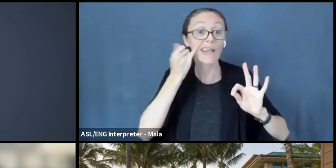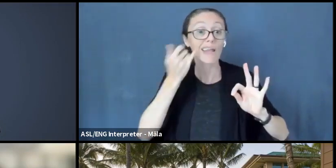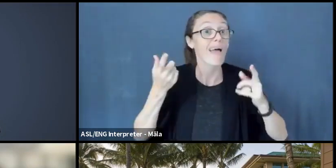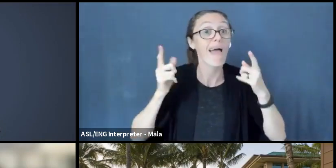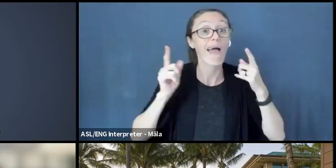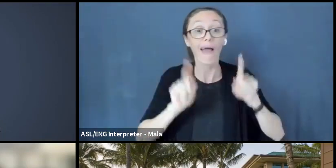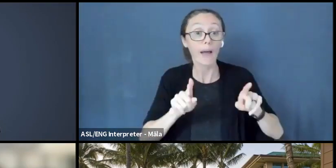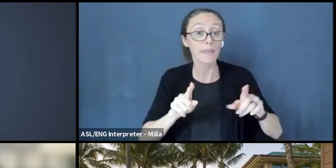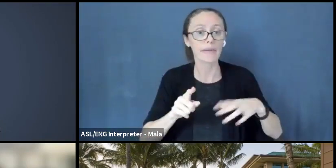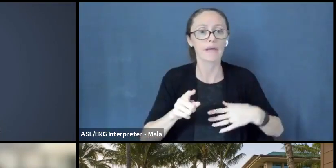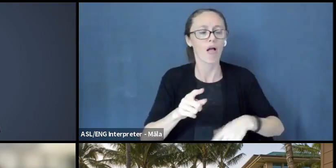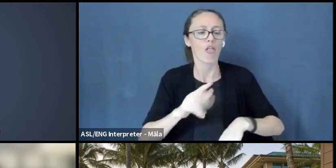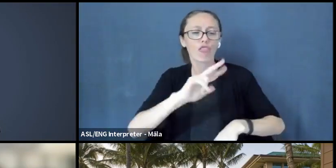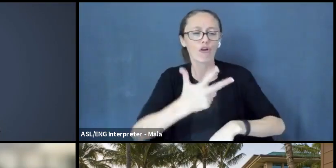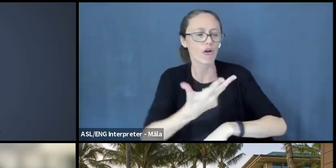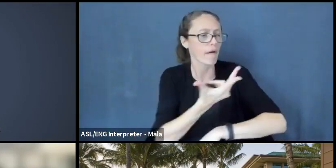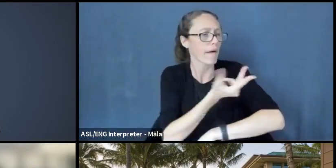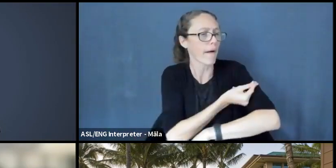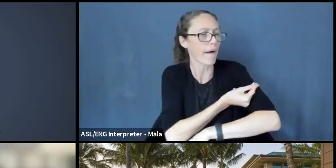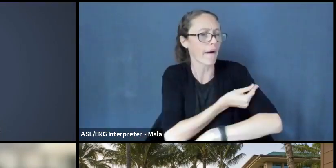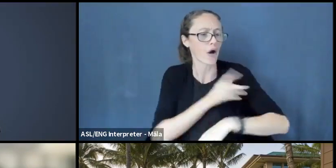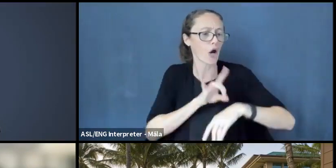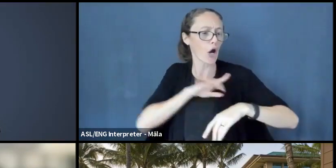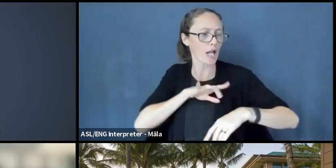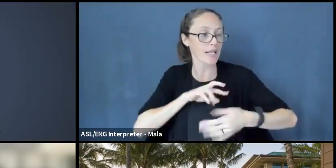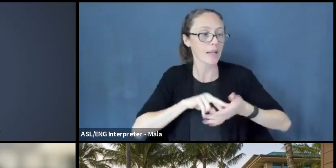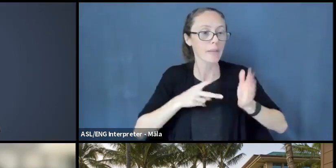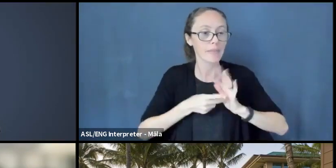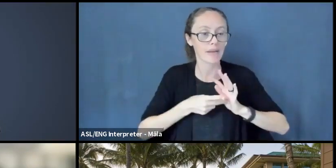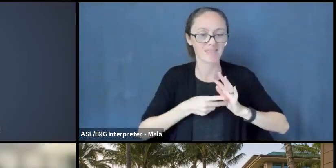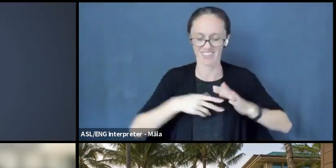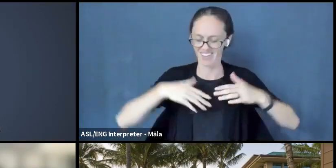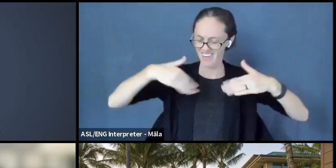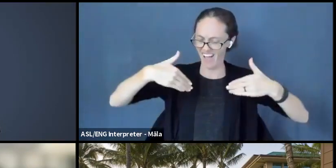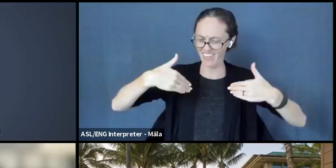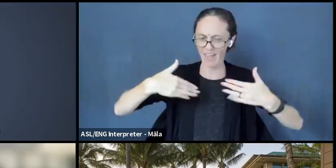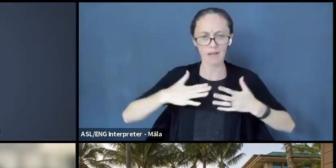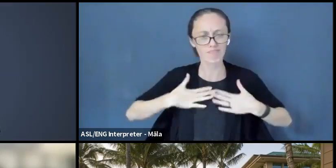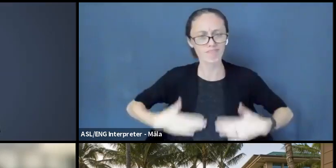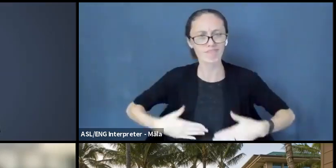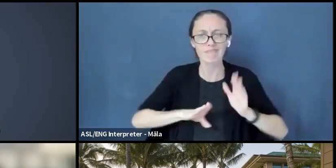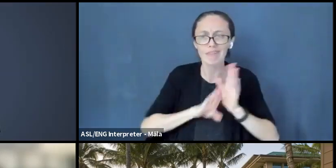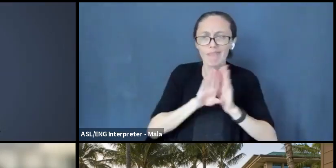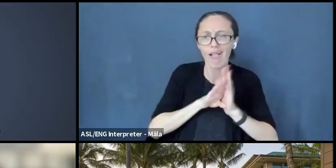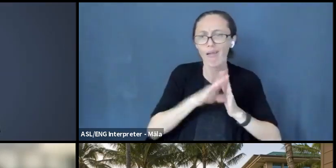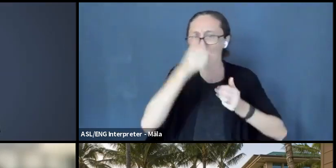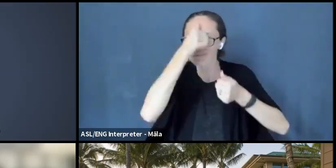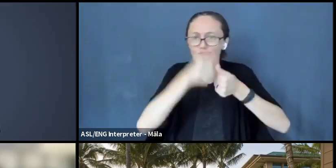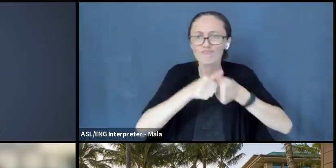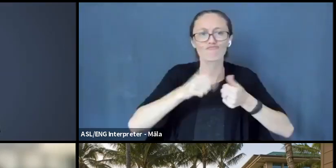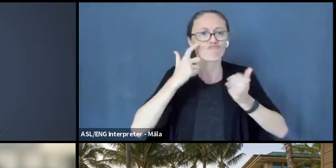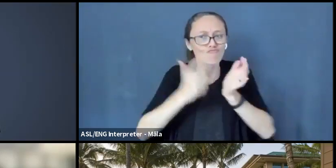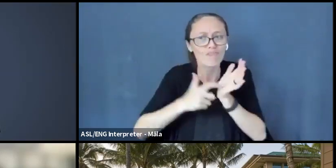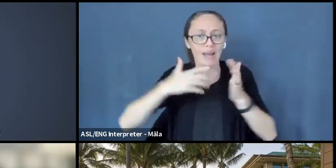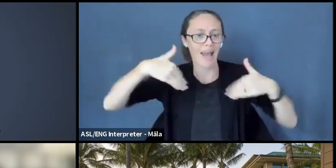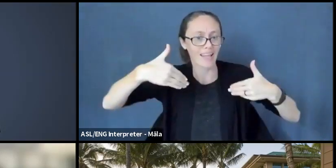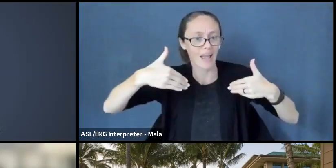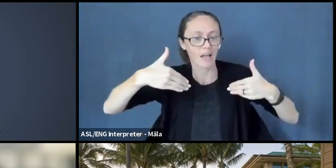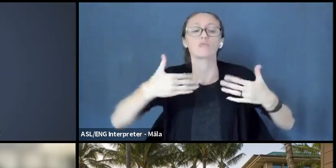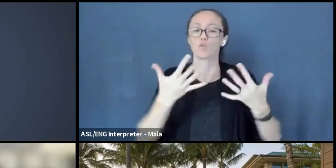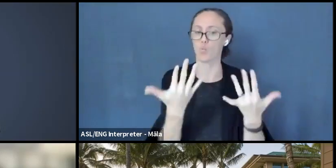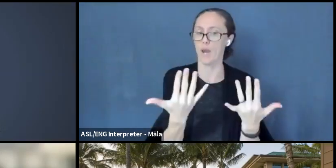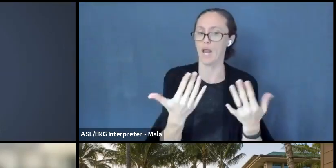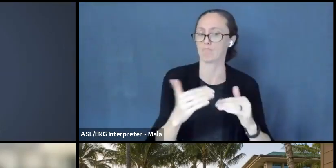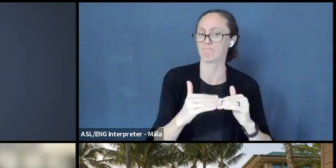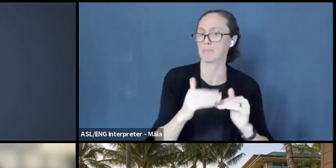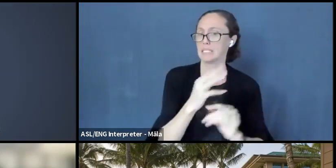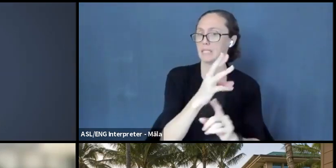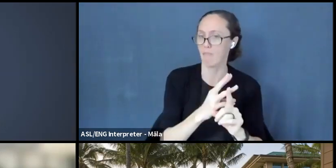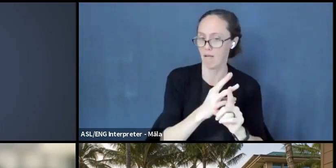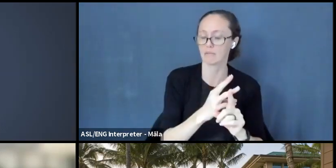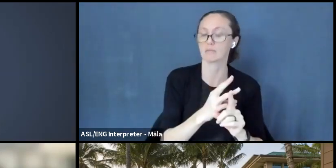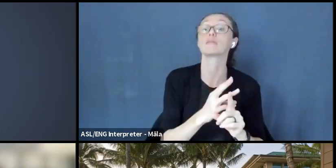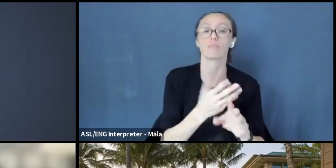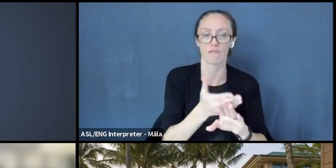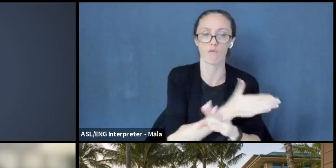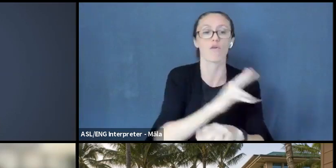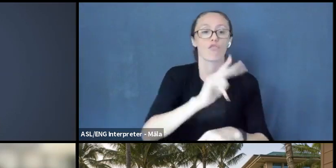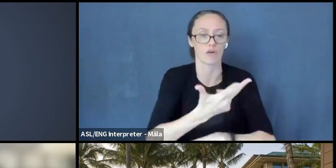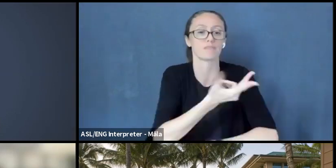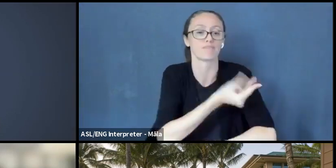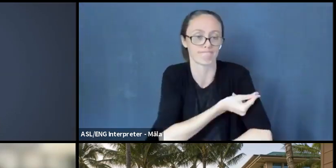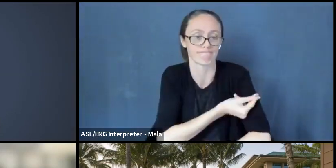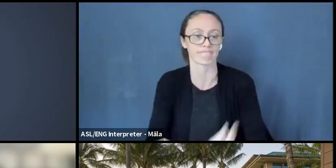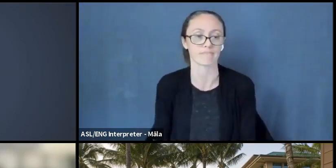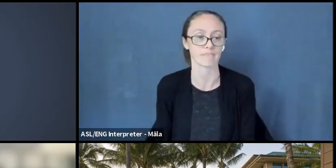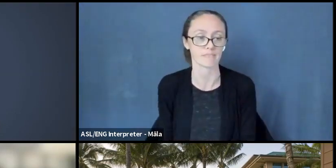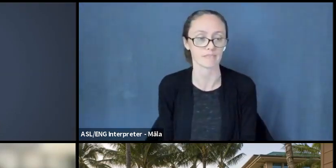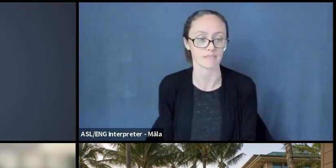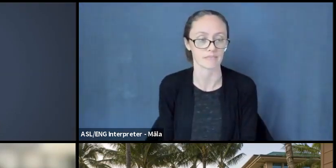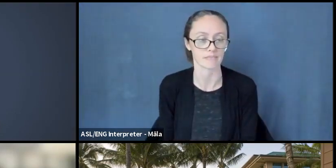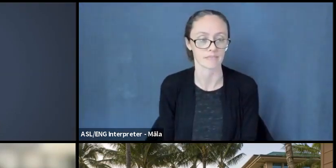So that is why you have to wait six months before you get the third dose.